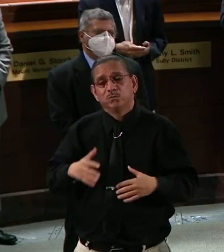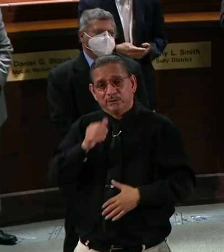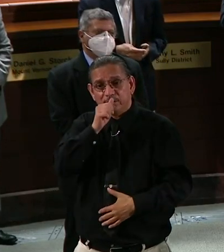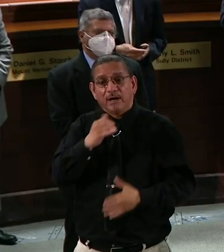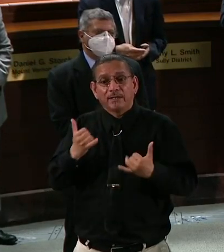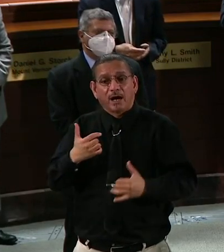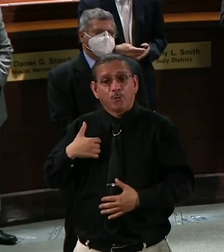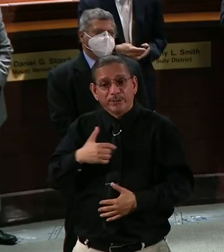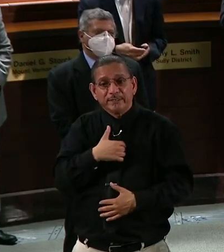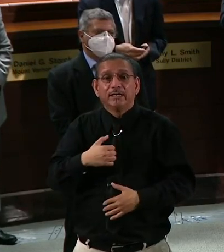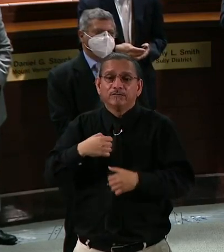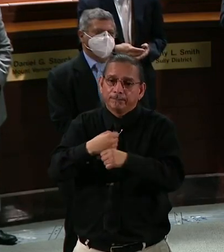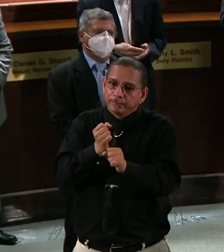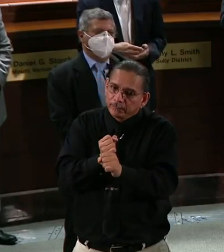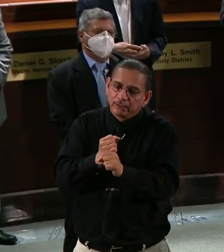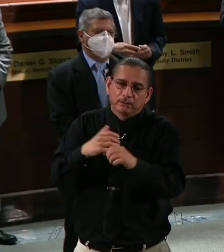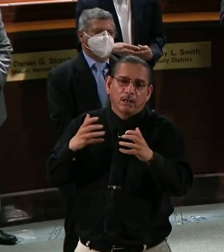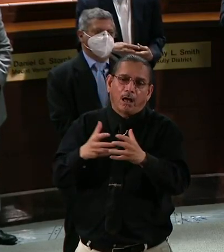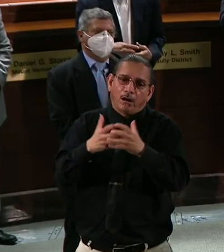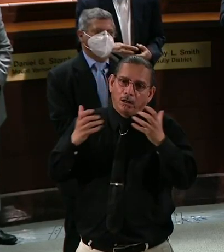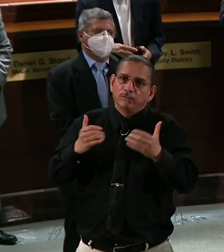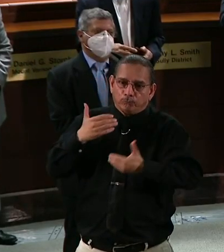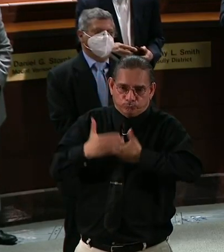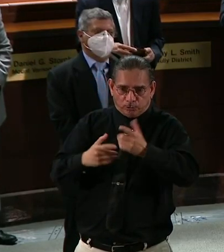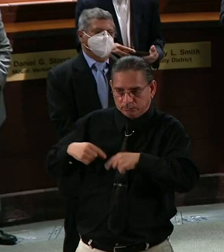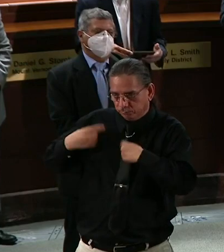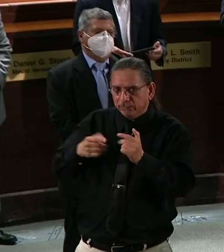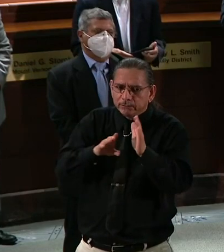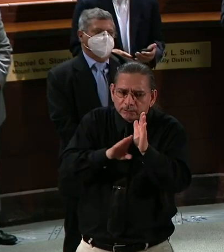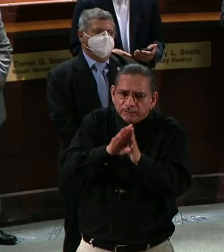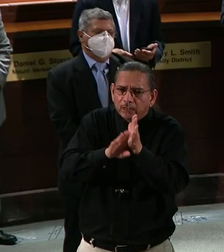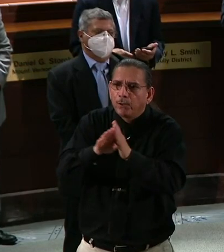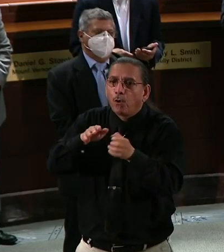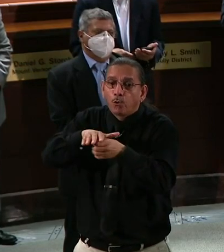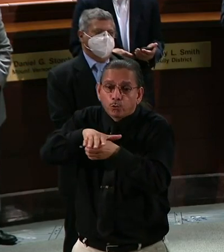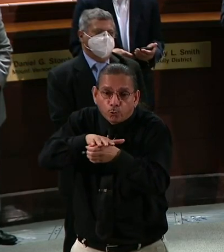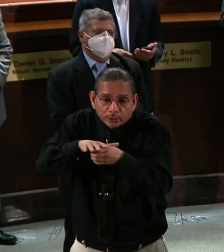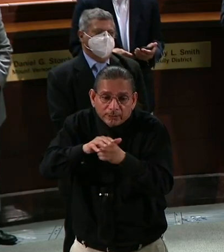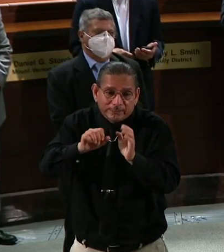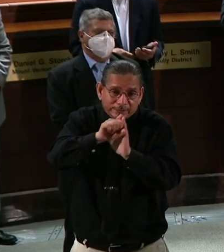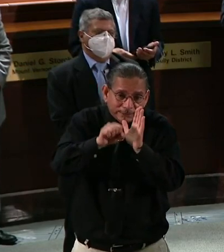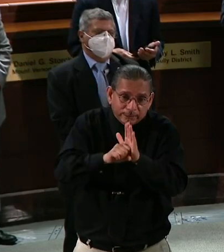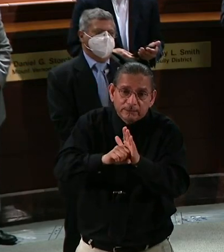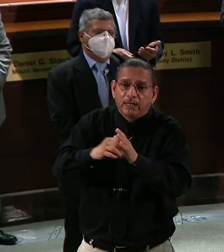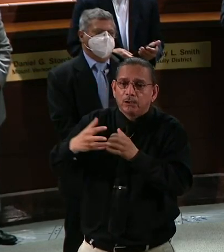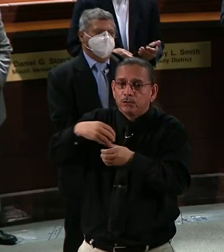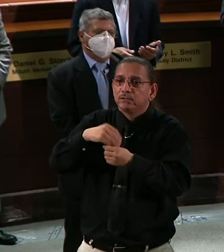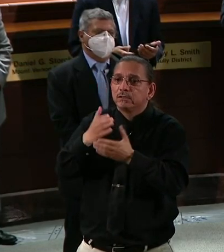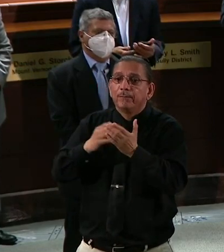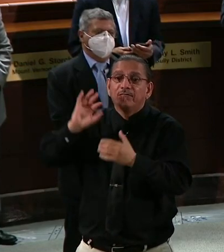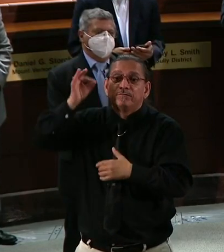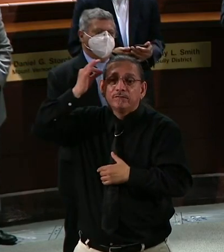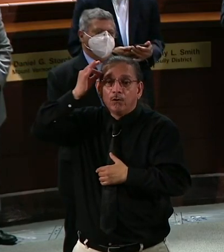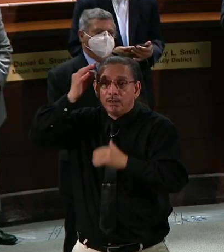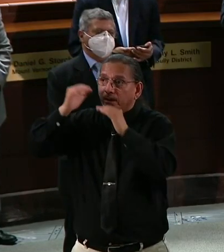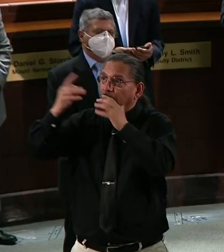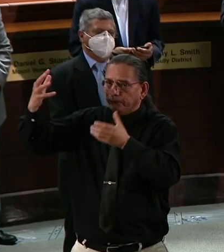CAN'T BACK I THINK I A SAMPLE.